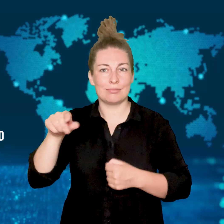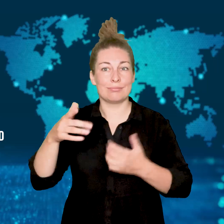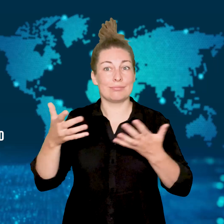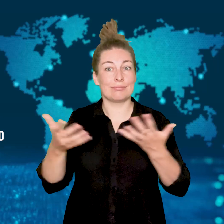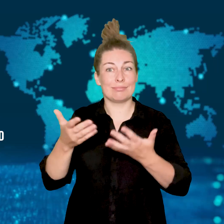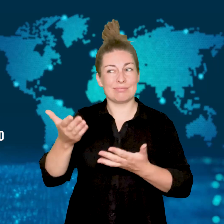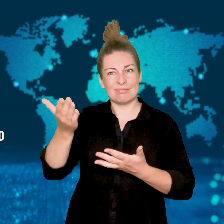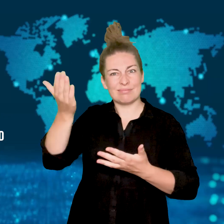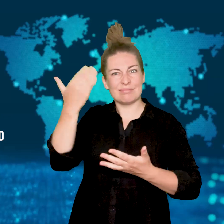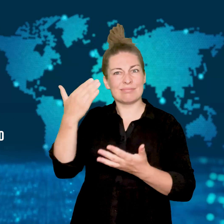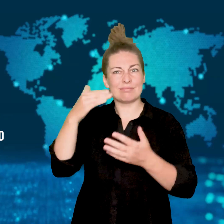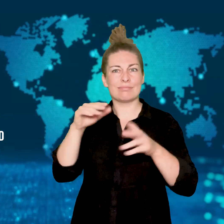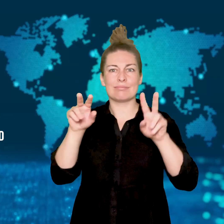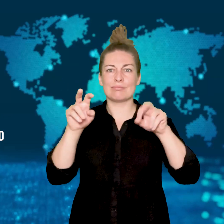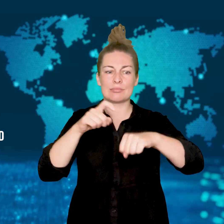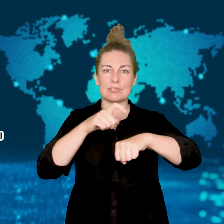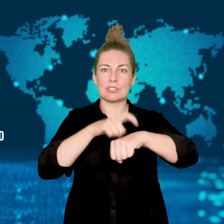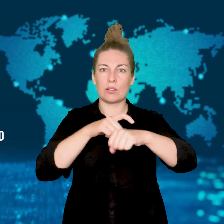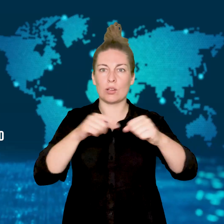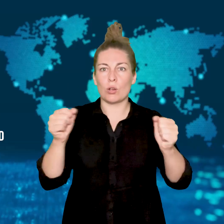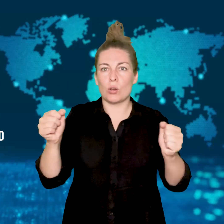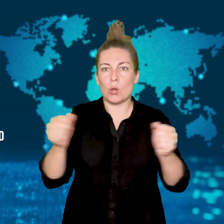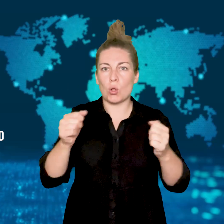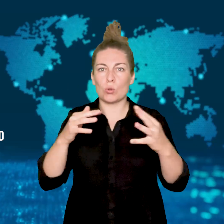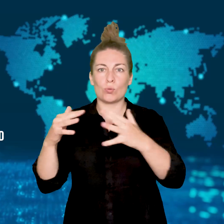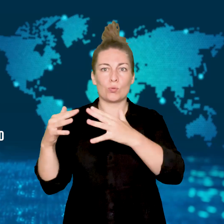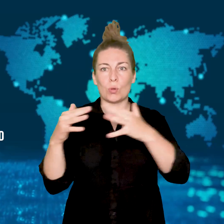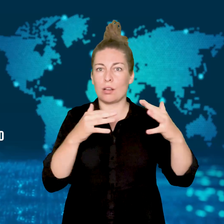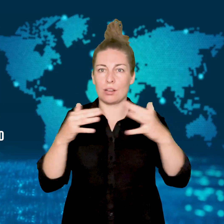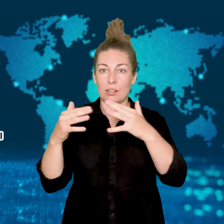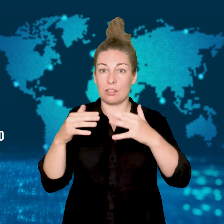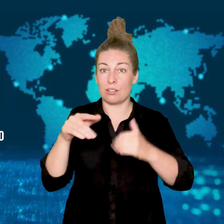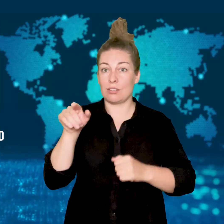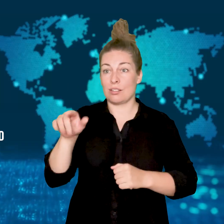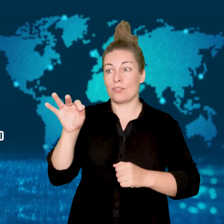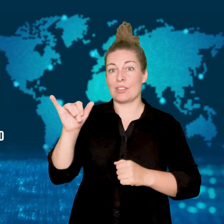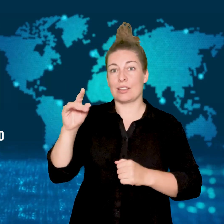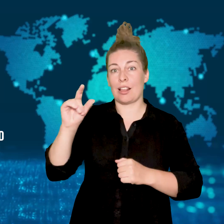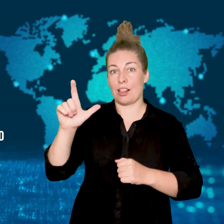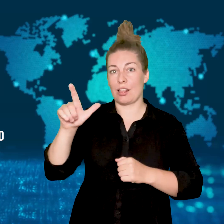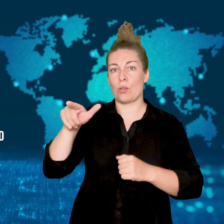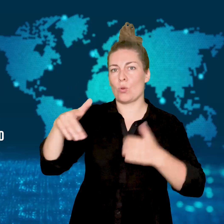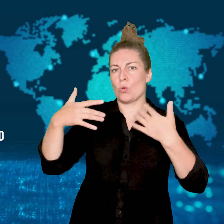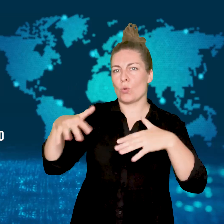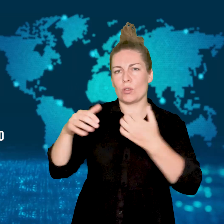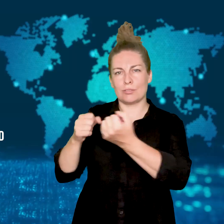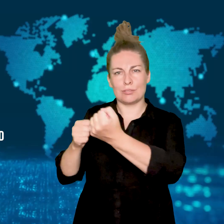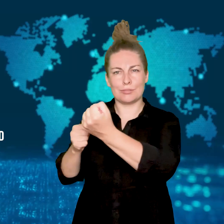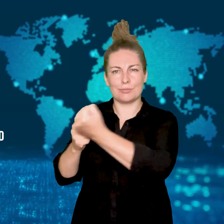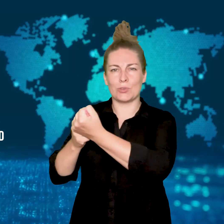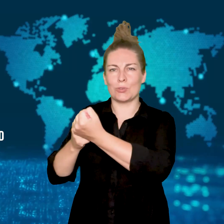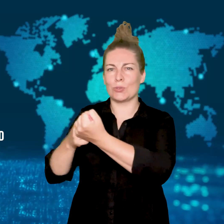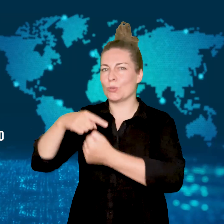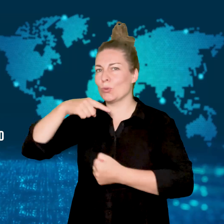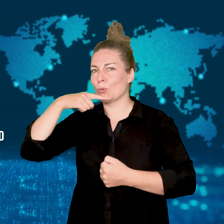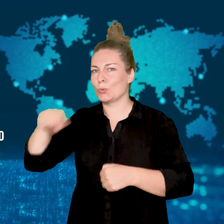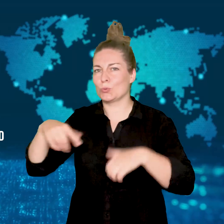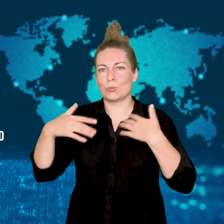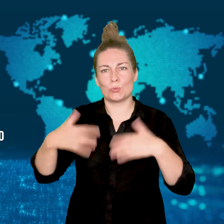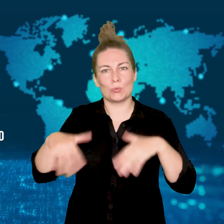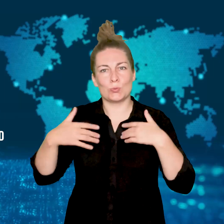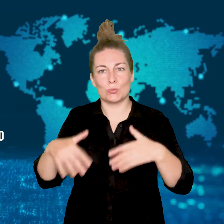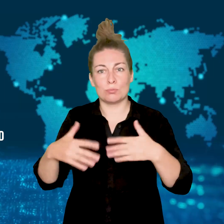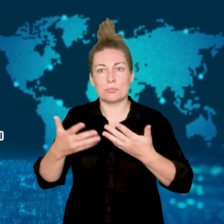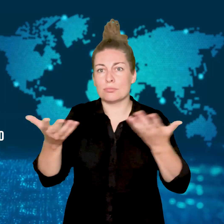Fidel Castro sided with Russia in the Cold War.